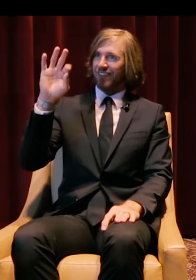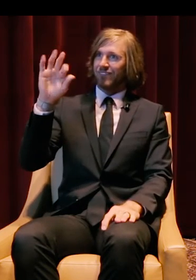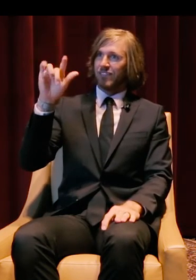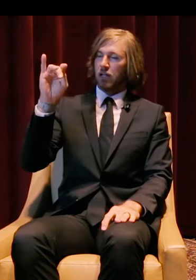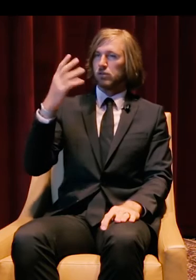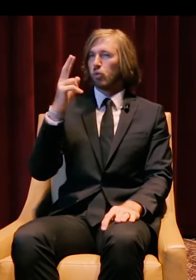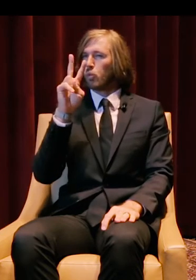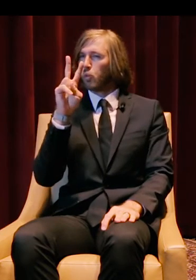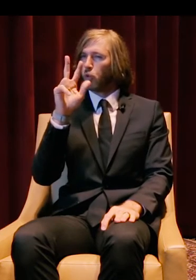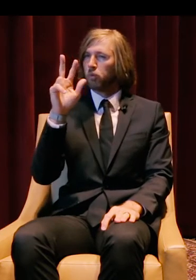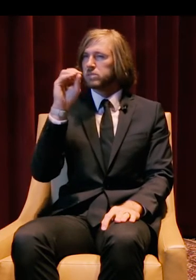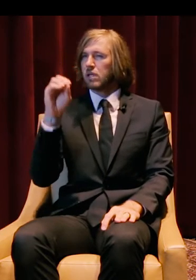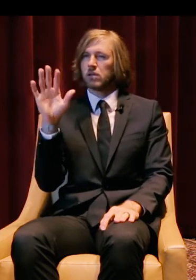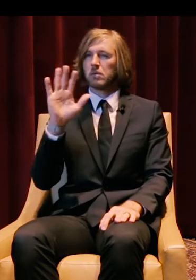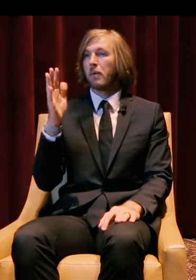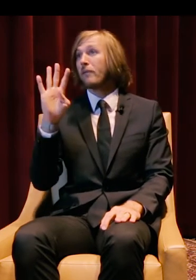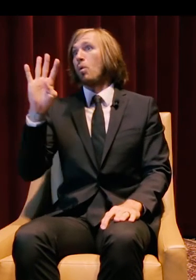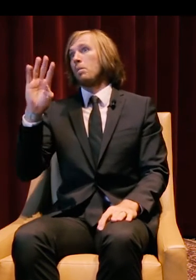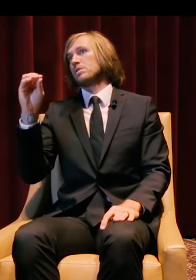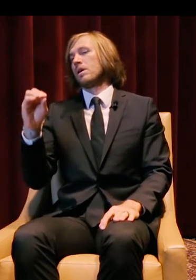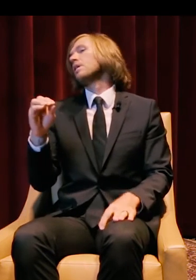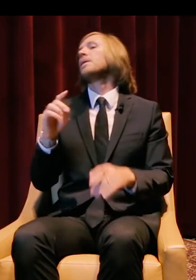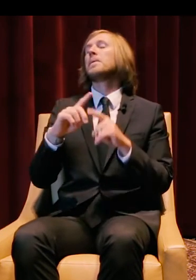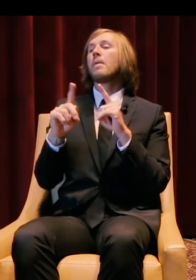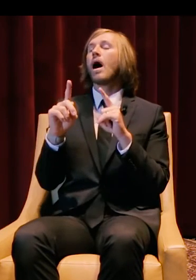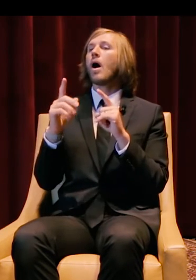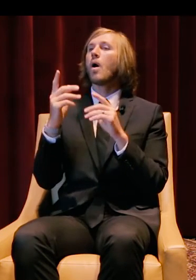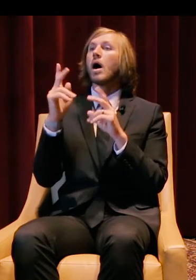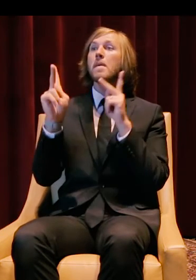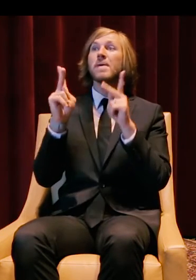two or three percent or maybe four, but the thing is, what people don't realize